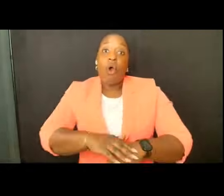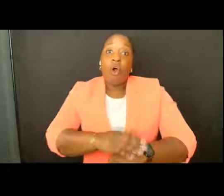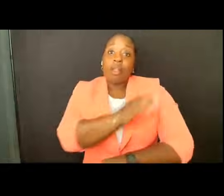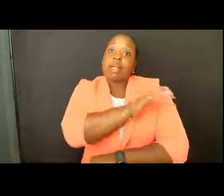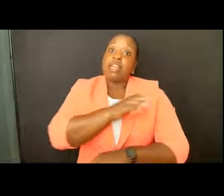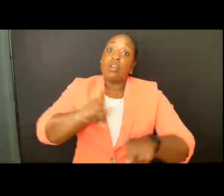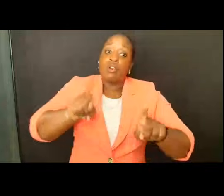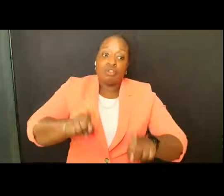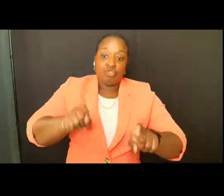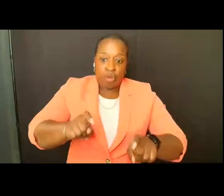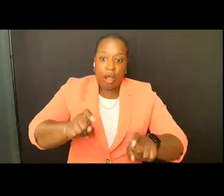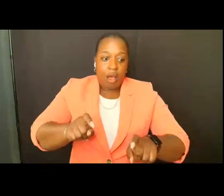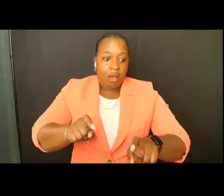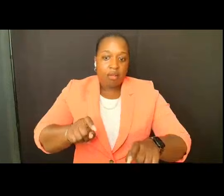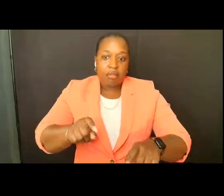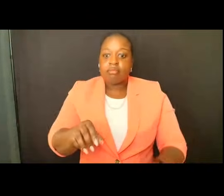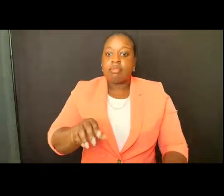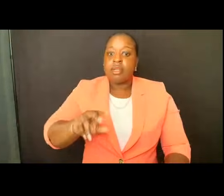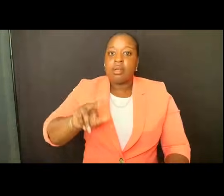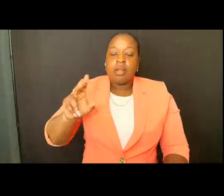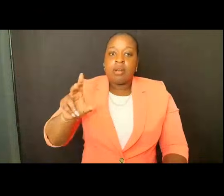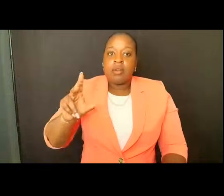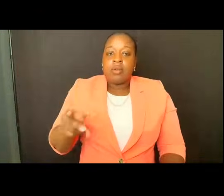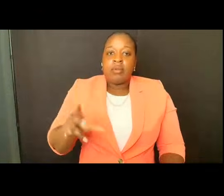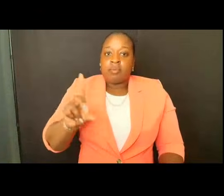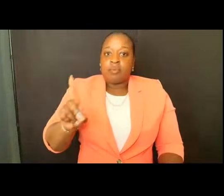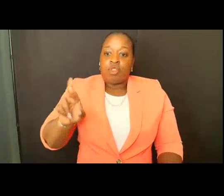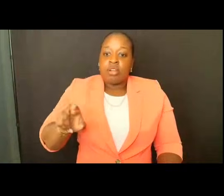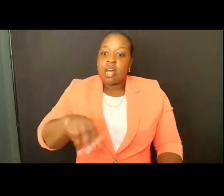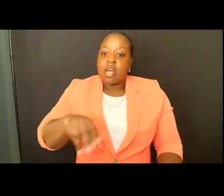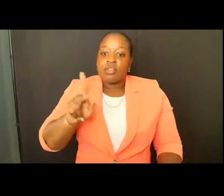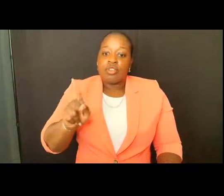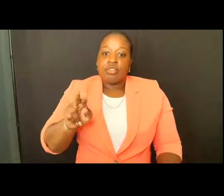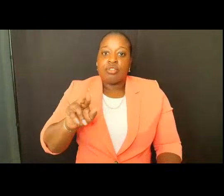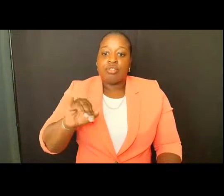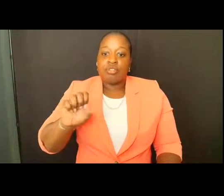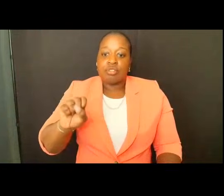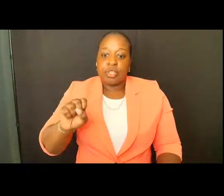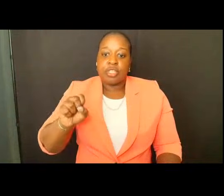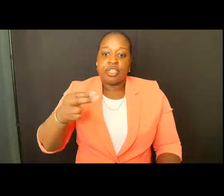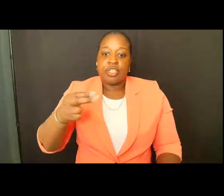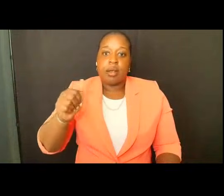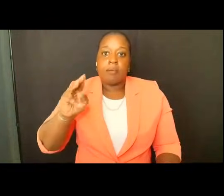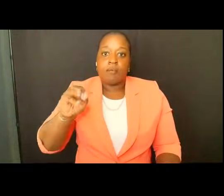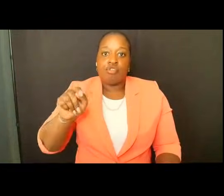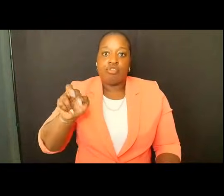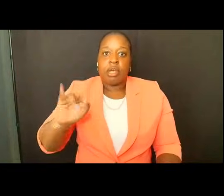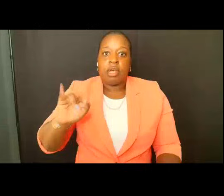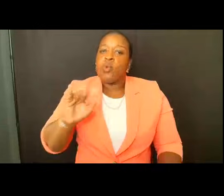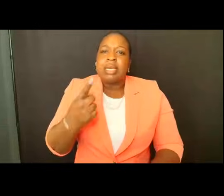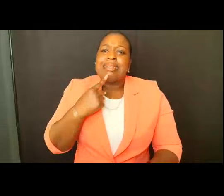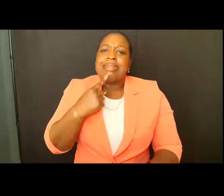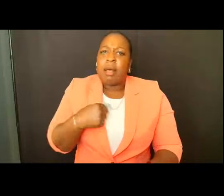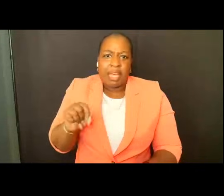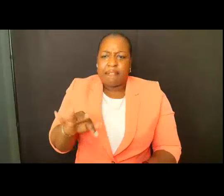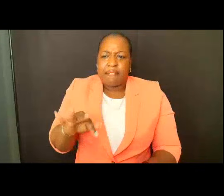but I imagine it's some small number. So, a question that is bundled with the question,